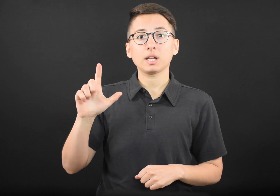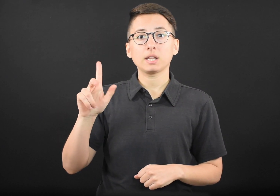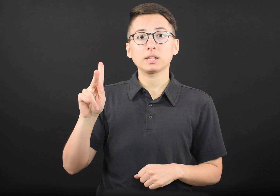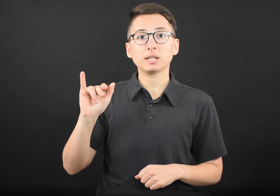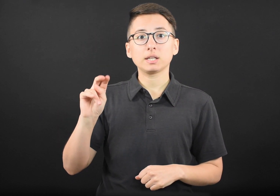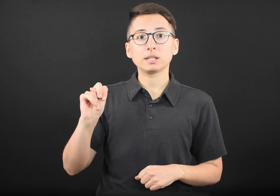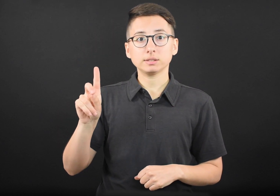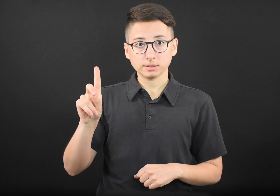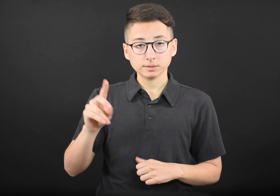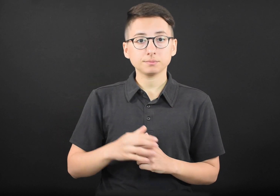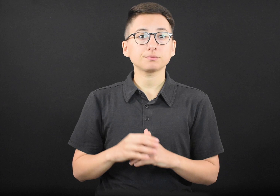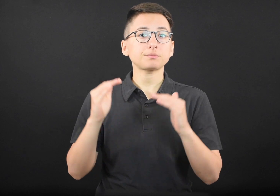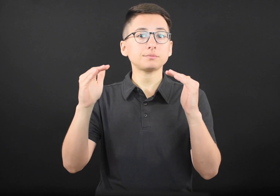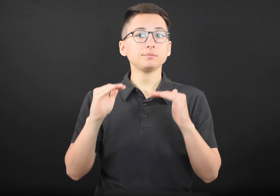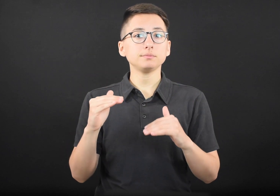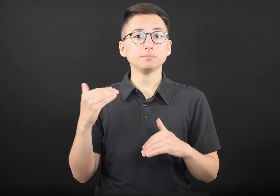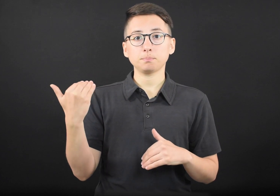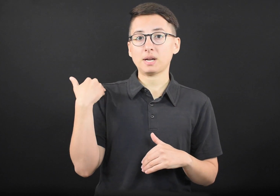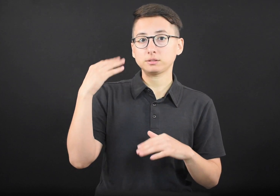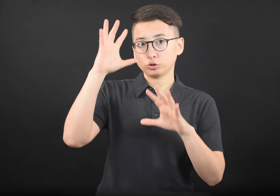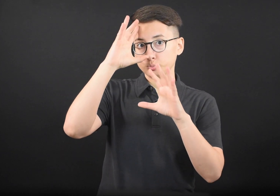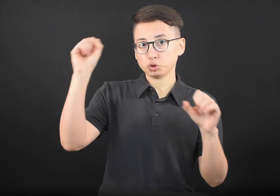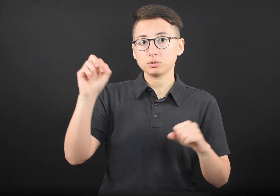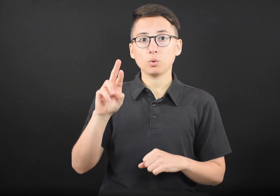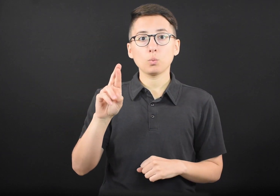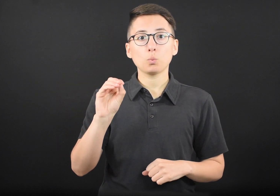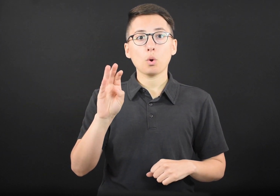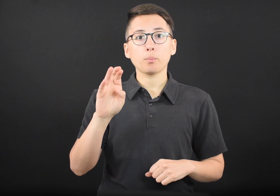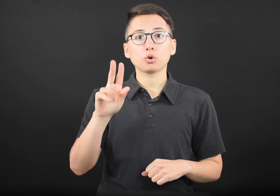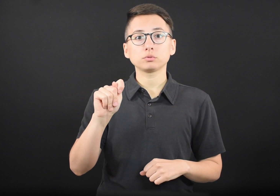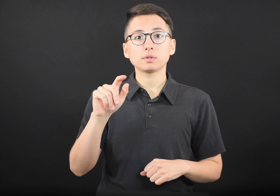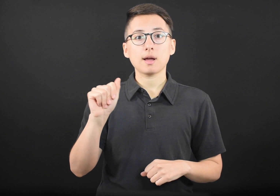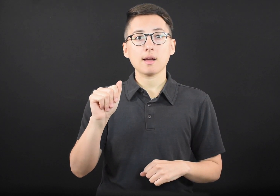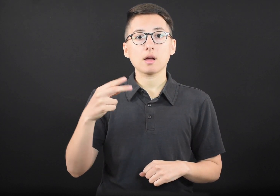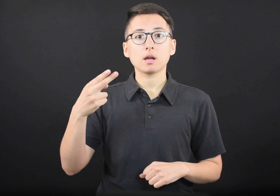Elkind, M.D., M.S., FAHA, FAAN, ● Immediate Past President Robert